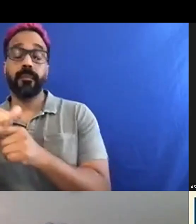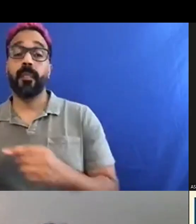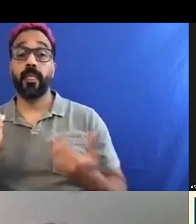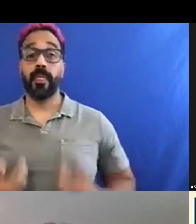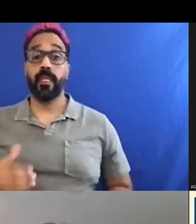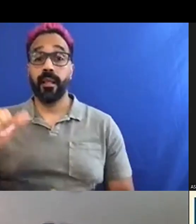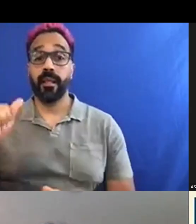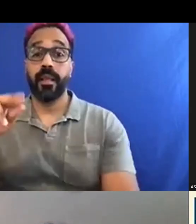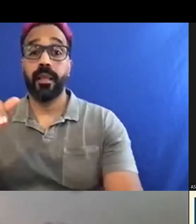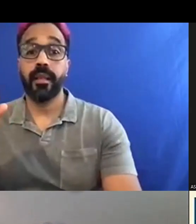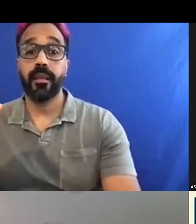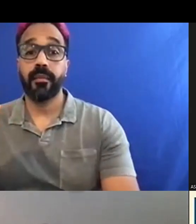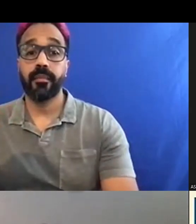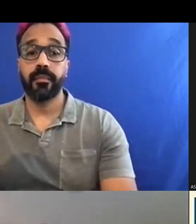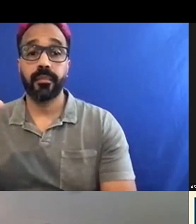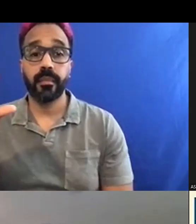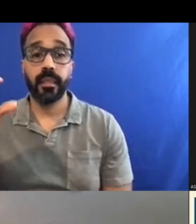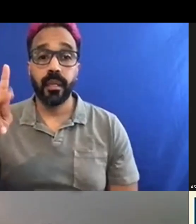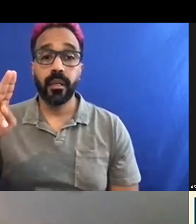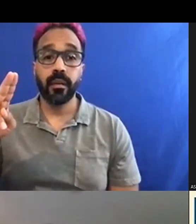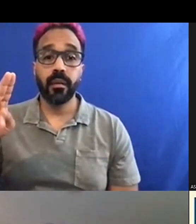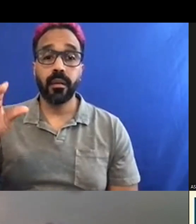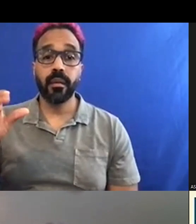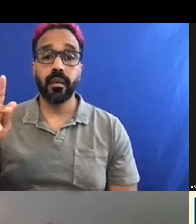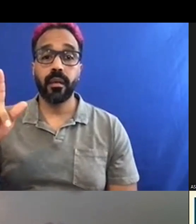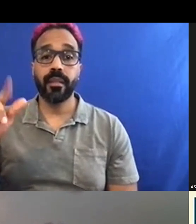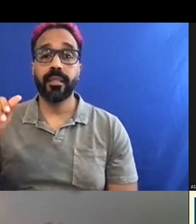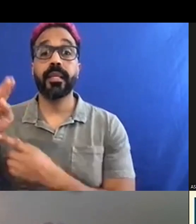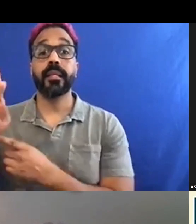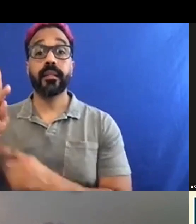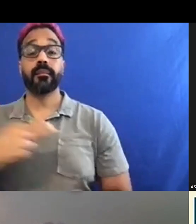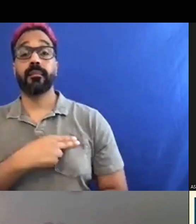I use she, her pronouns. I'm going to share my screen,